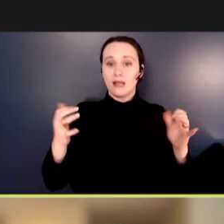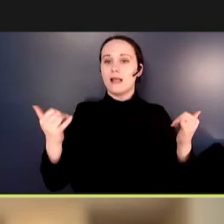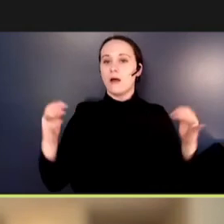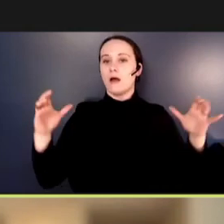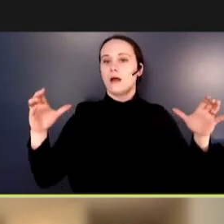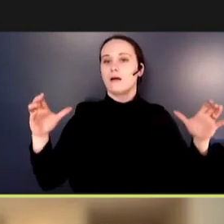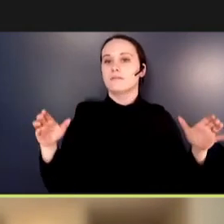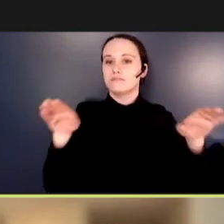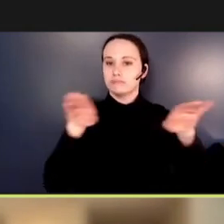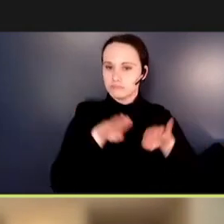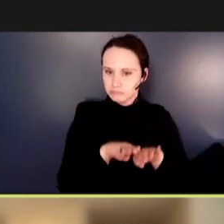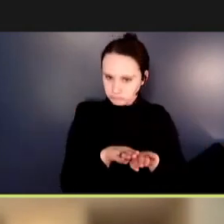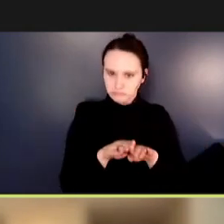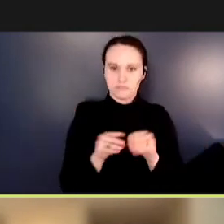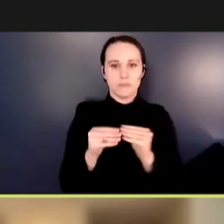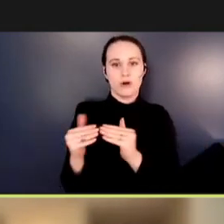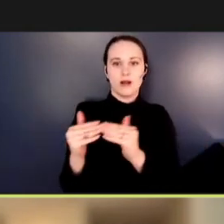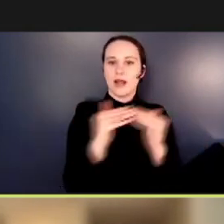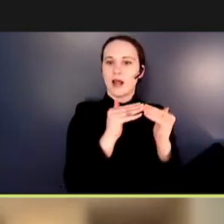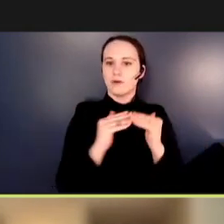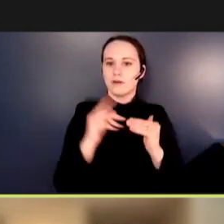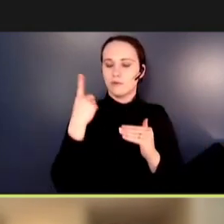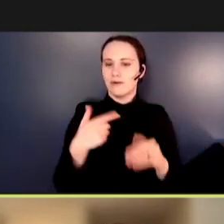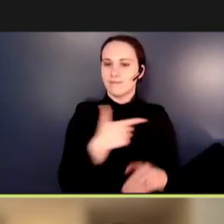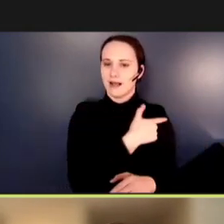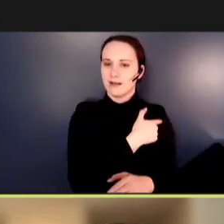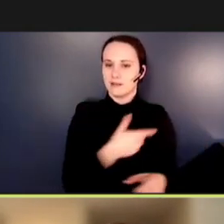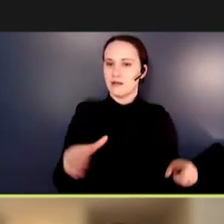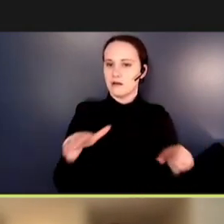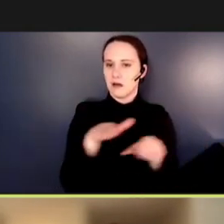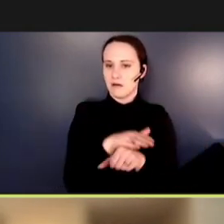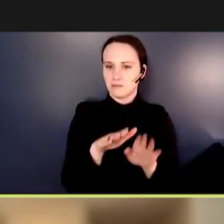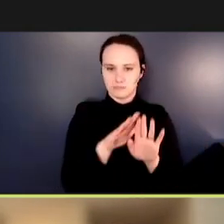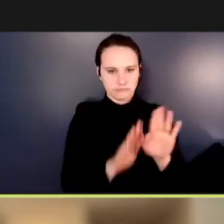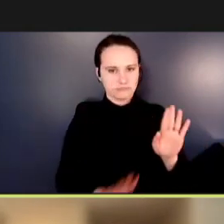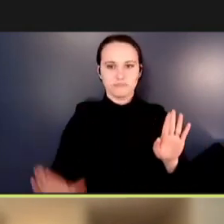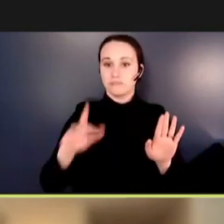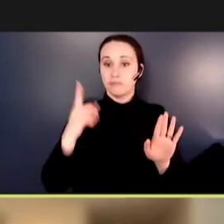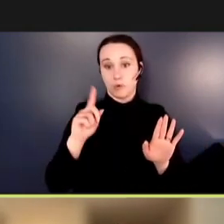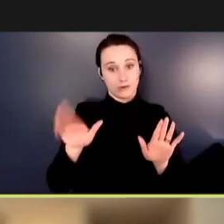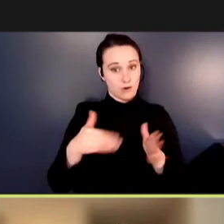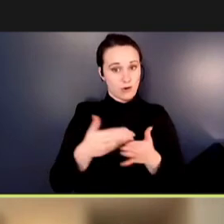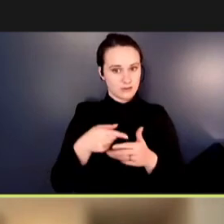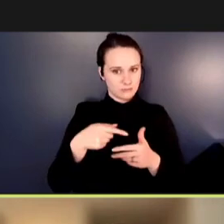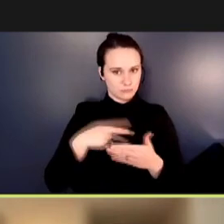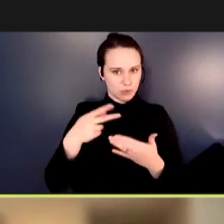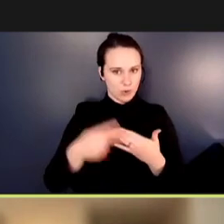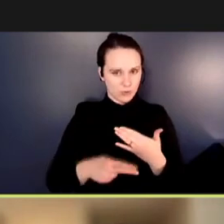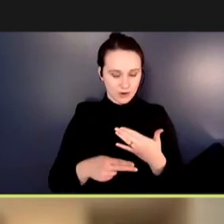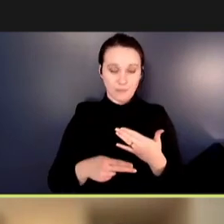brought a lot of equity to vaccine coverage in these programs, eliminated the cost sharing